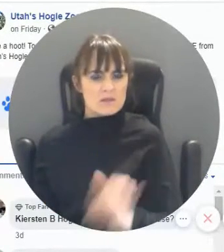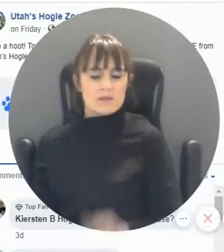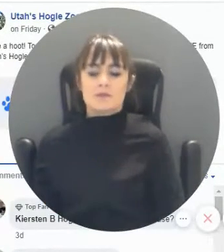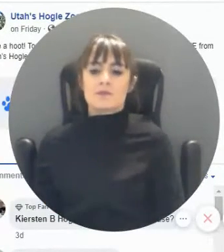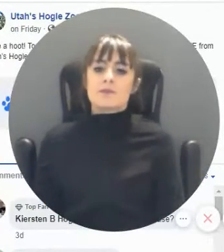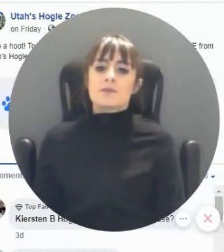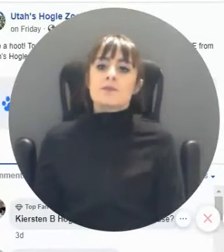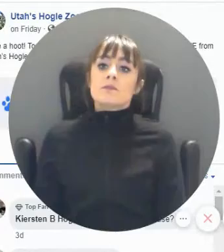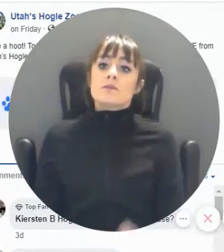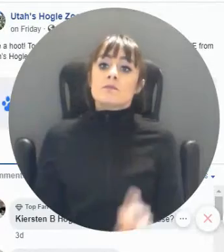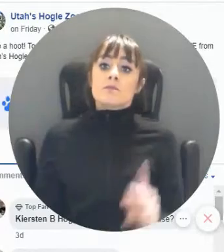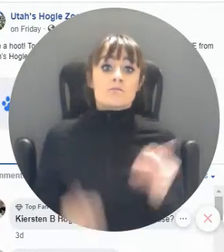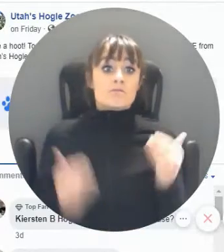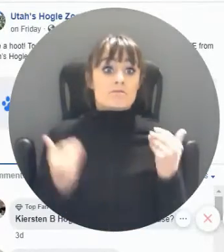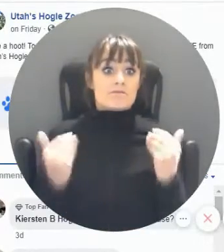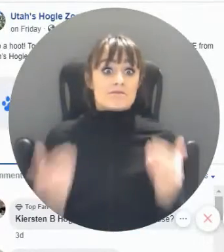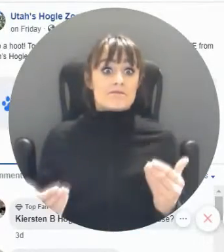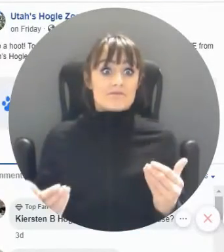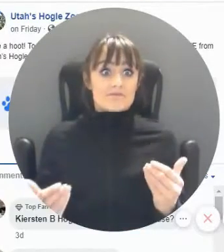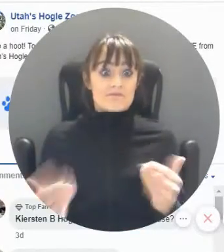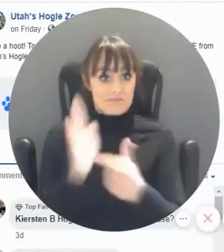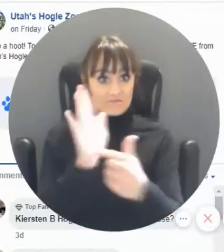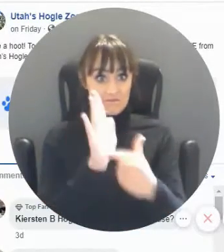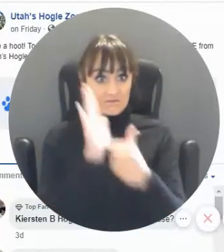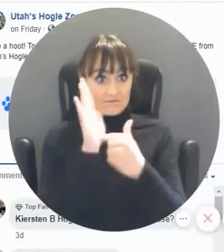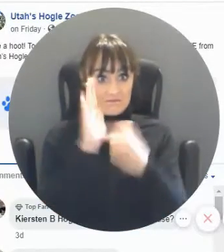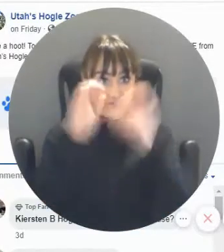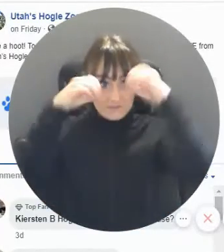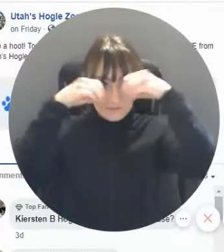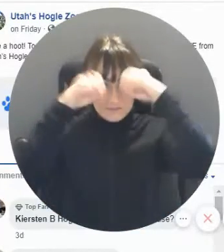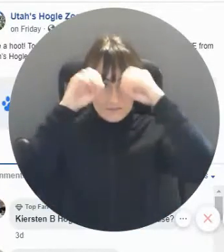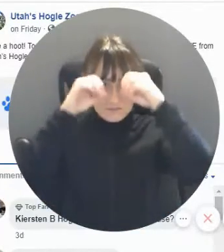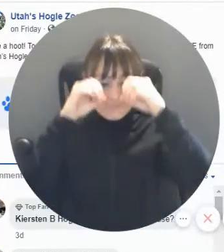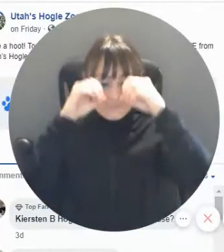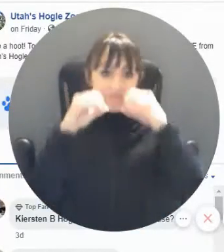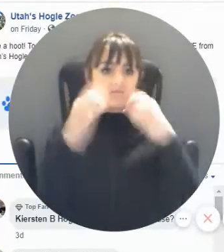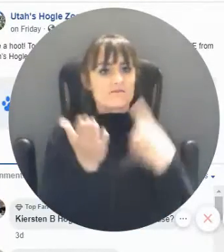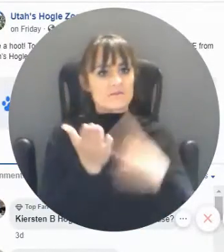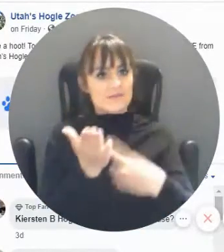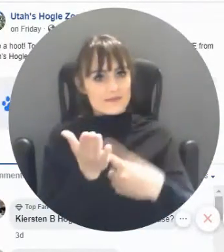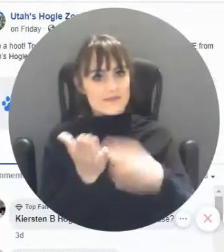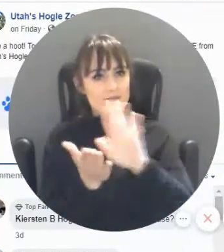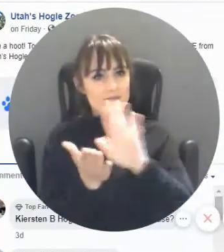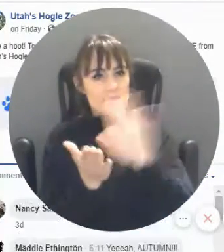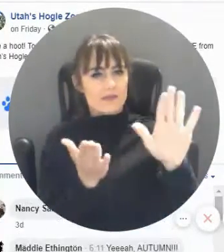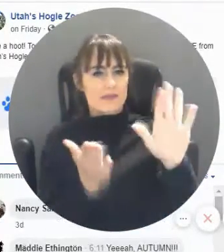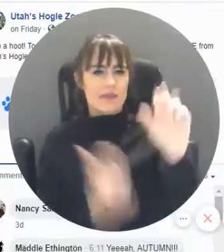So, lets go ahead and check out the owls. We'll kind of talk about their adaptations for catching their prey.